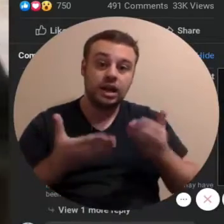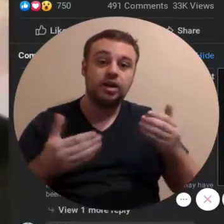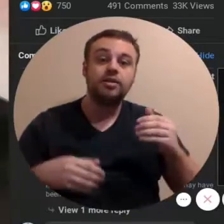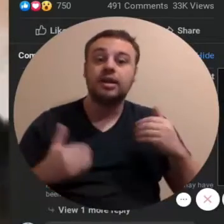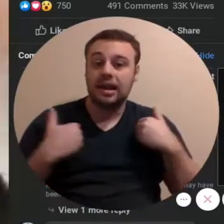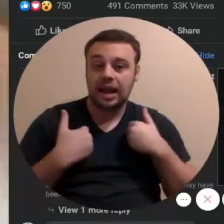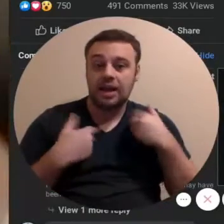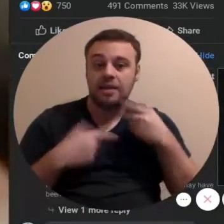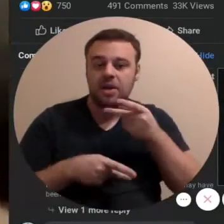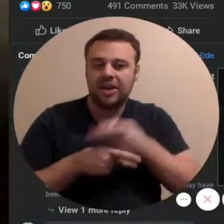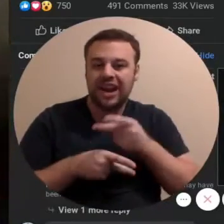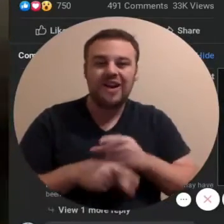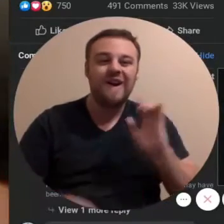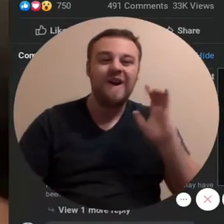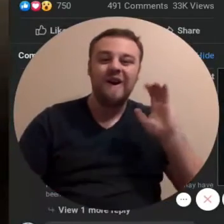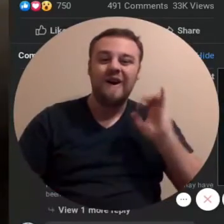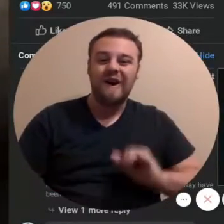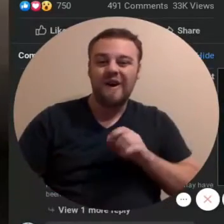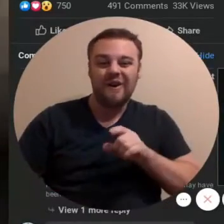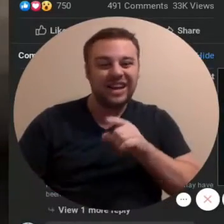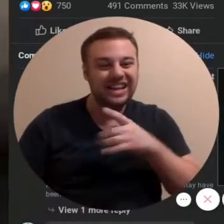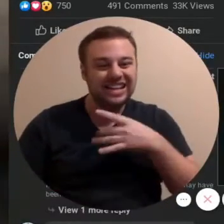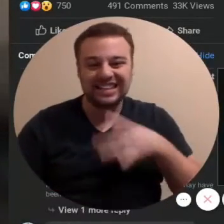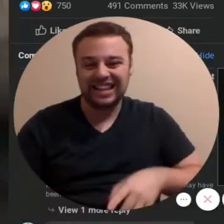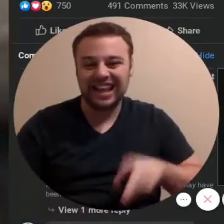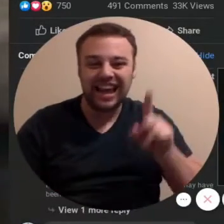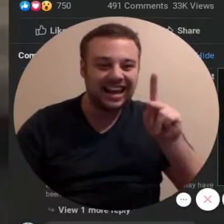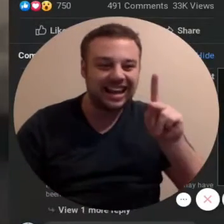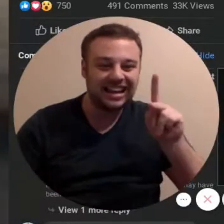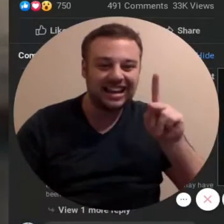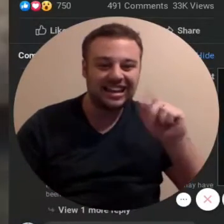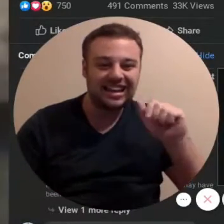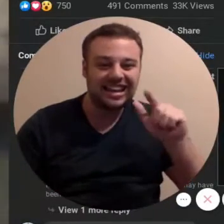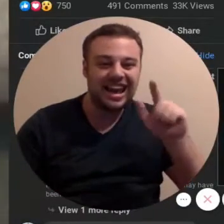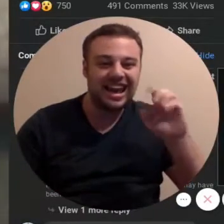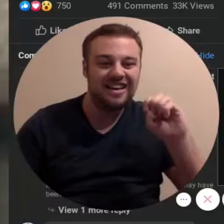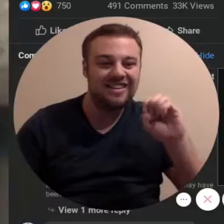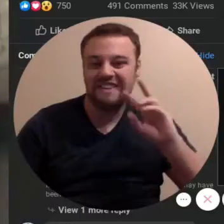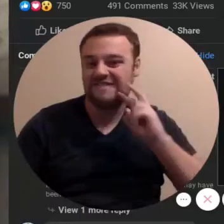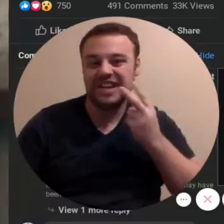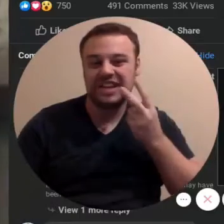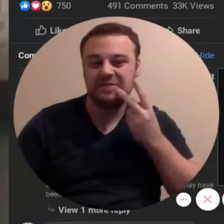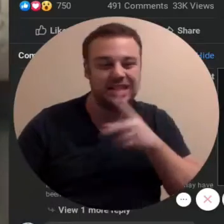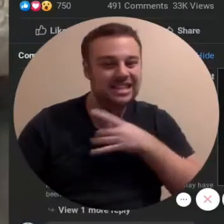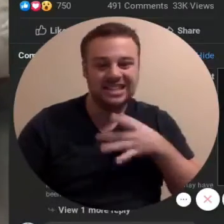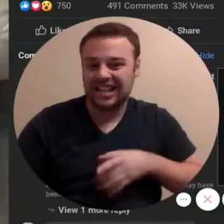Look at those claws. Now Jules, have you had any close calls